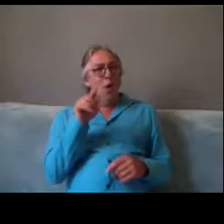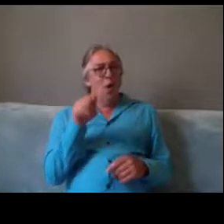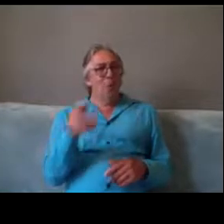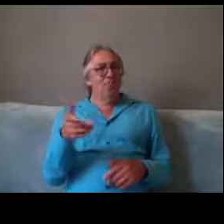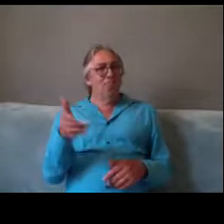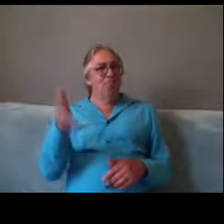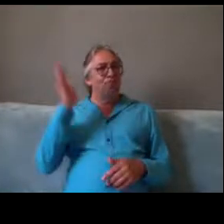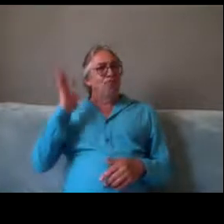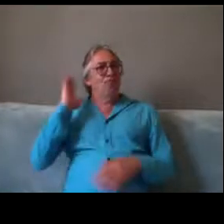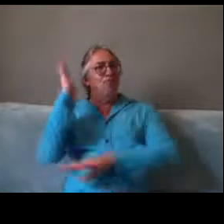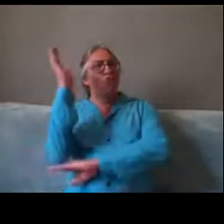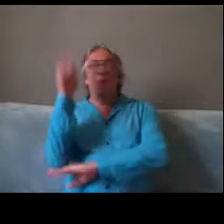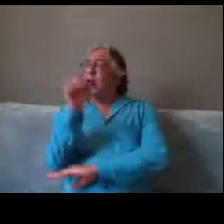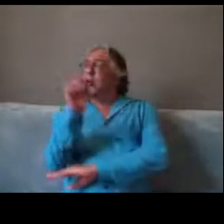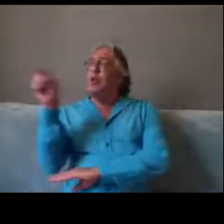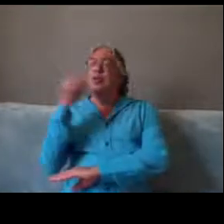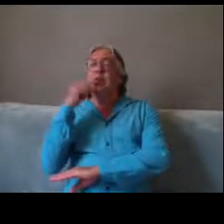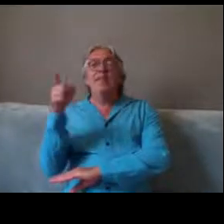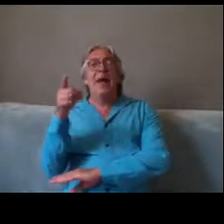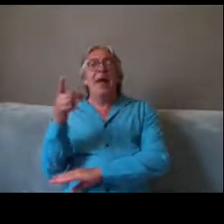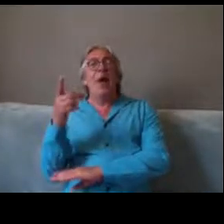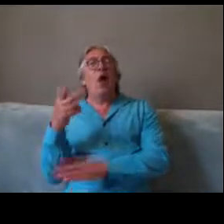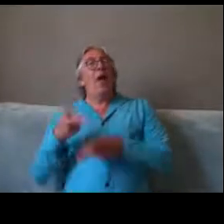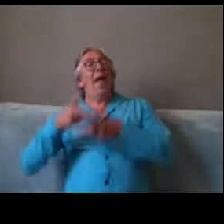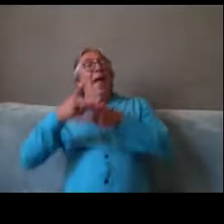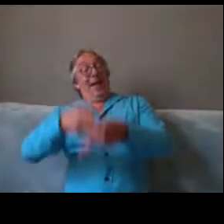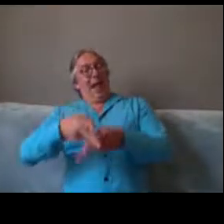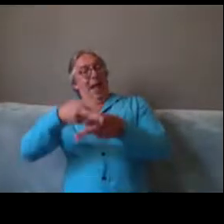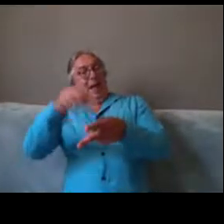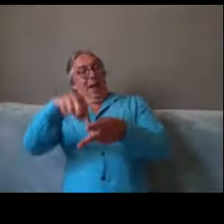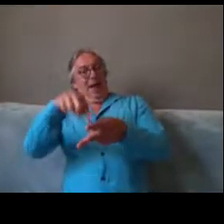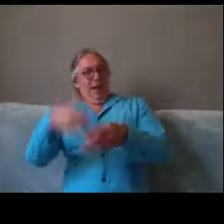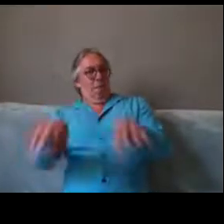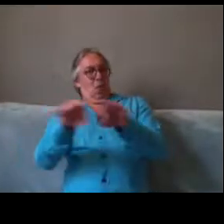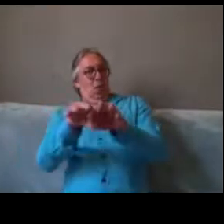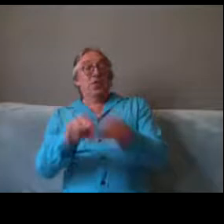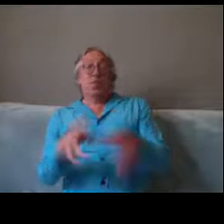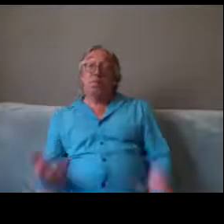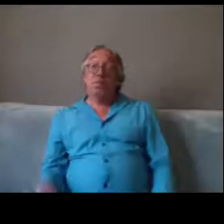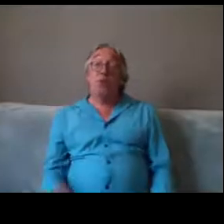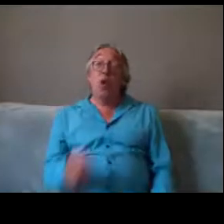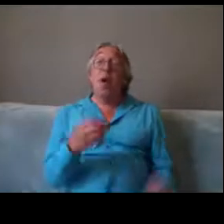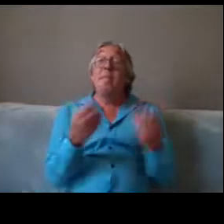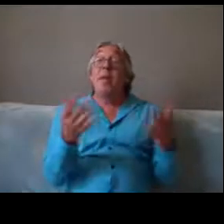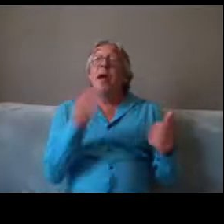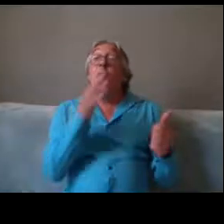Unfortunately, although there are a lot of very good measures made